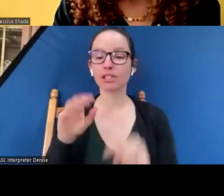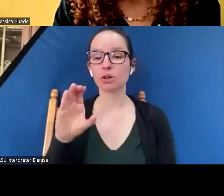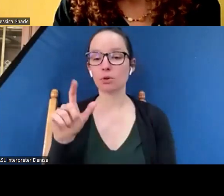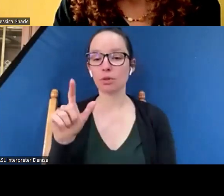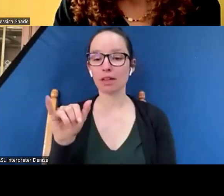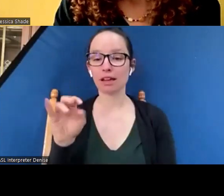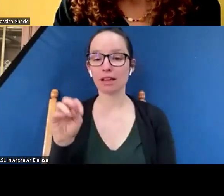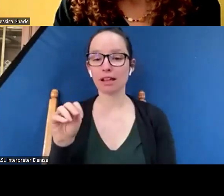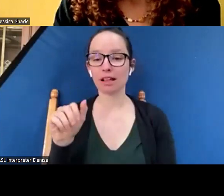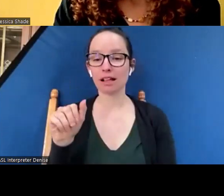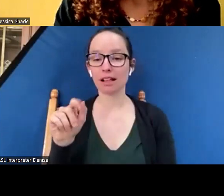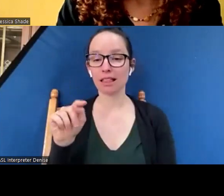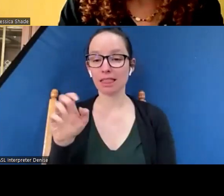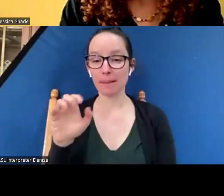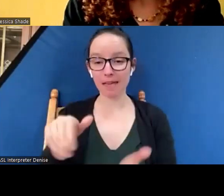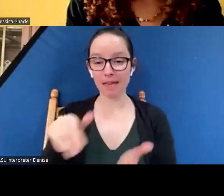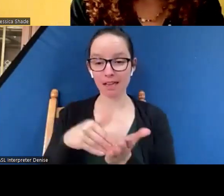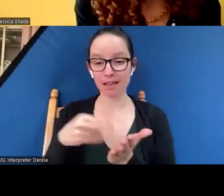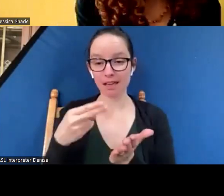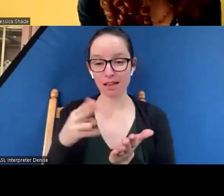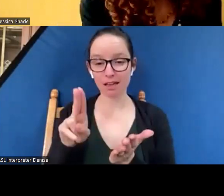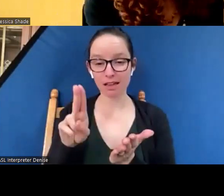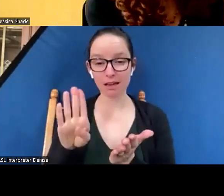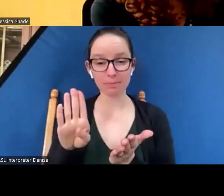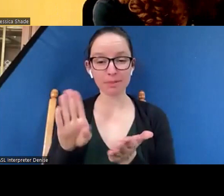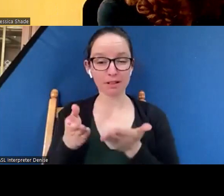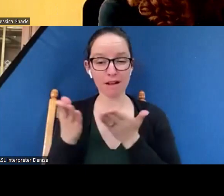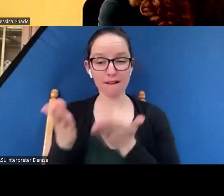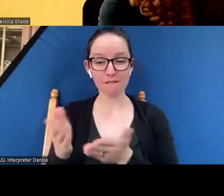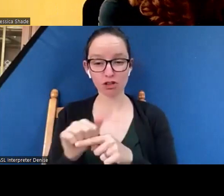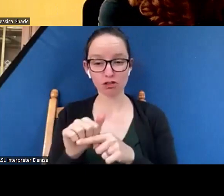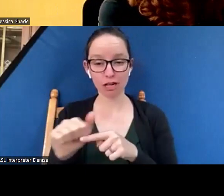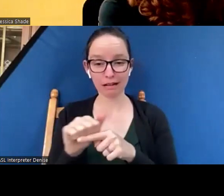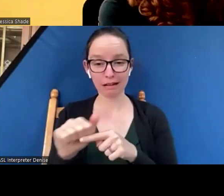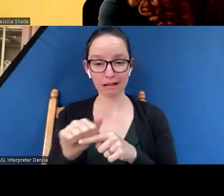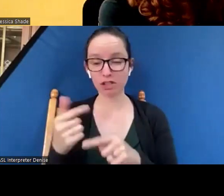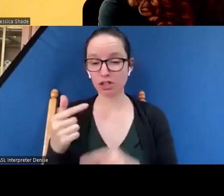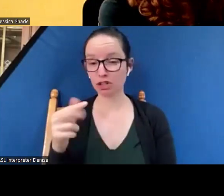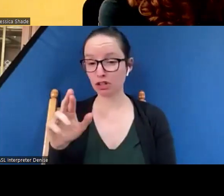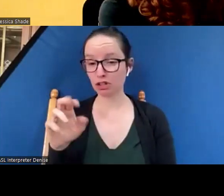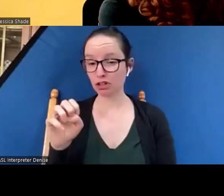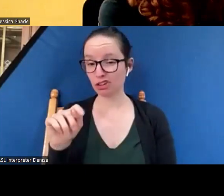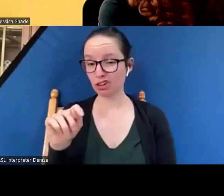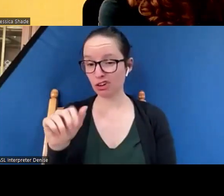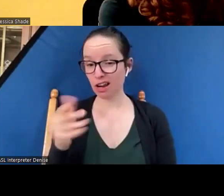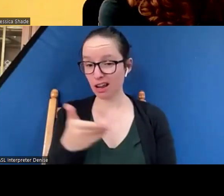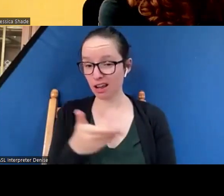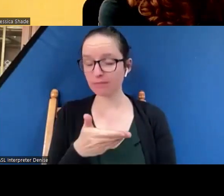I don't, Greta, if you have other ideas? Those are all, yeah, great suggestions and not off the top